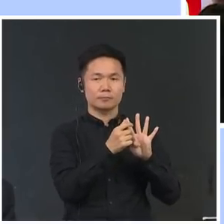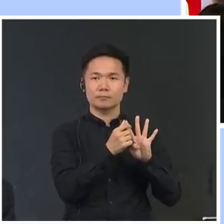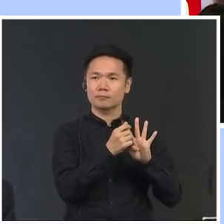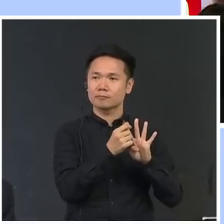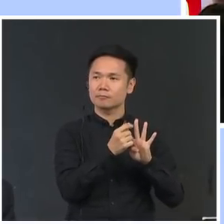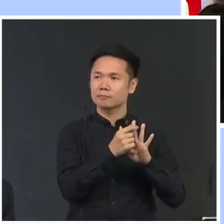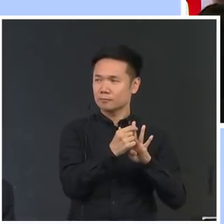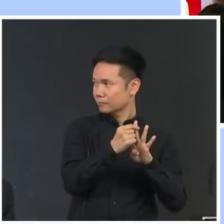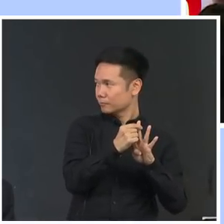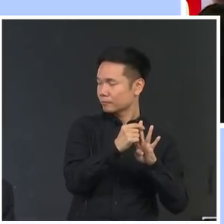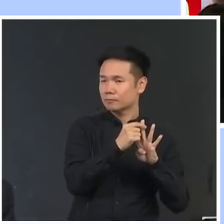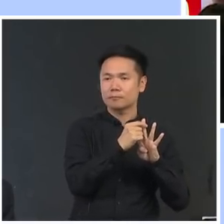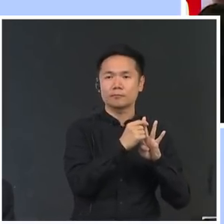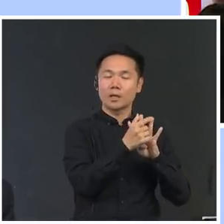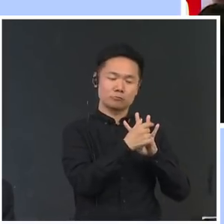I would like to ask some questions to the panelists.